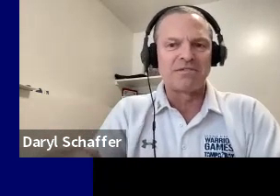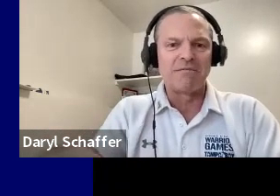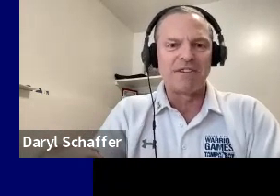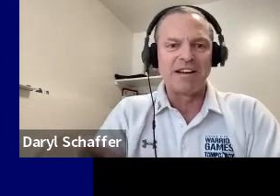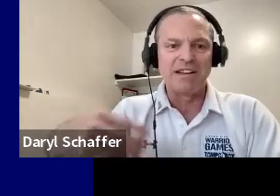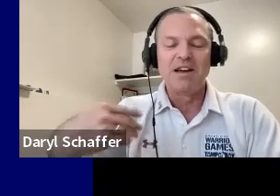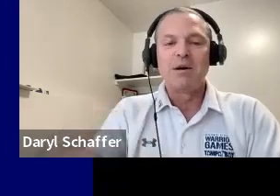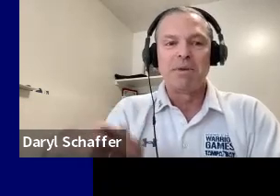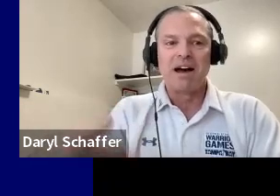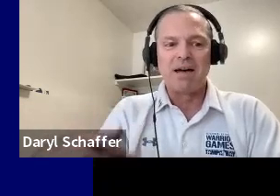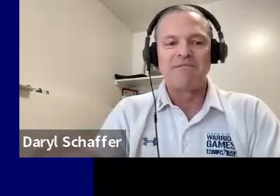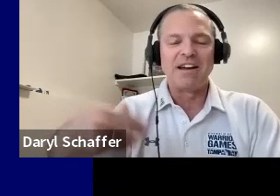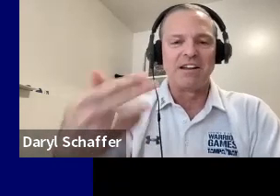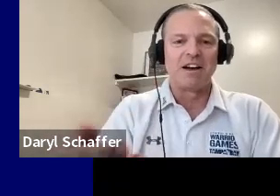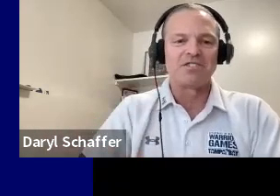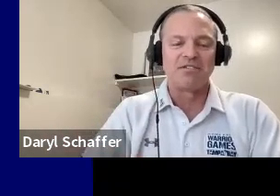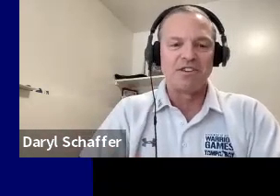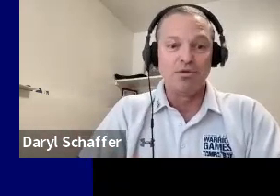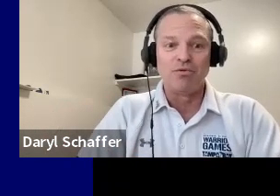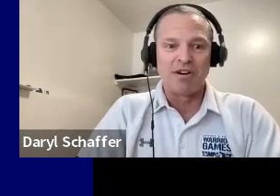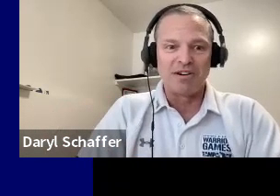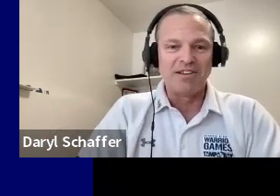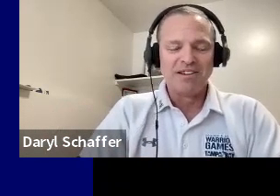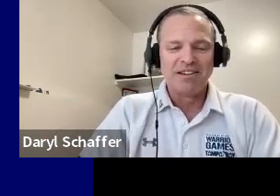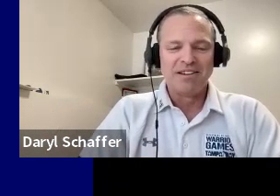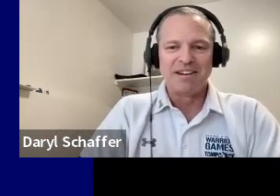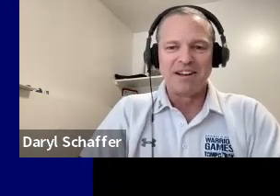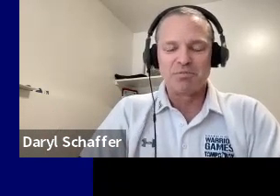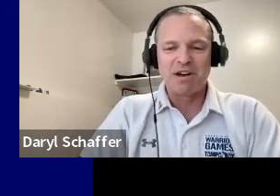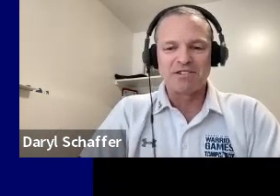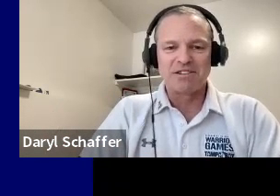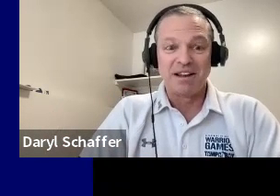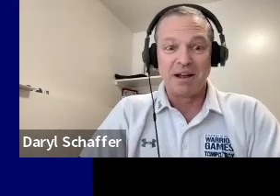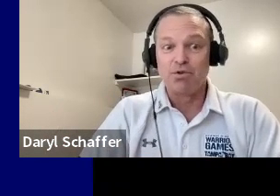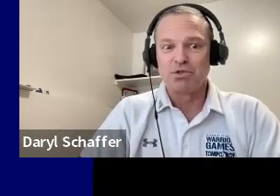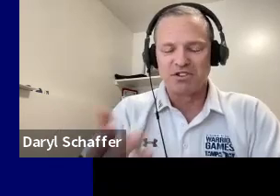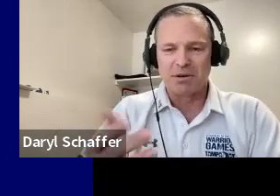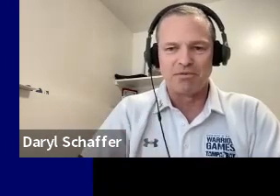speak un. Who is it? >> >> Darrell. >> Thank you, June. I appreciate all the information and